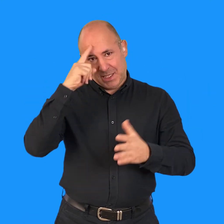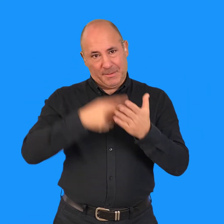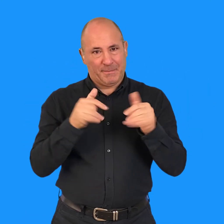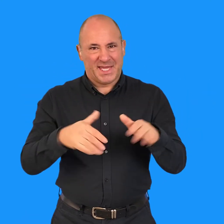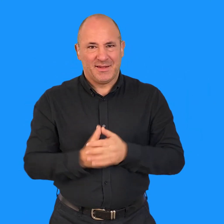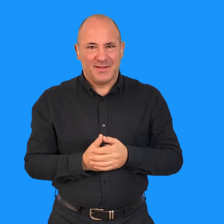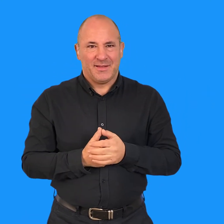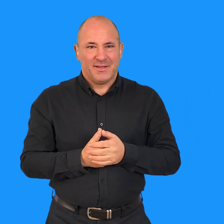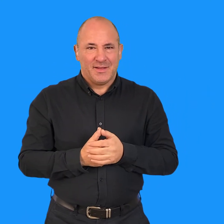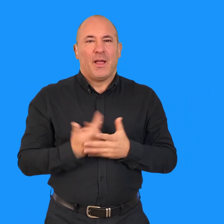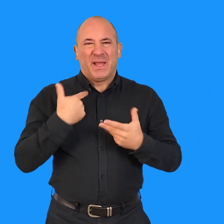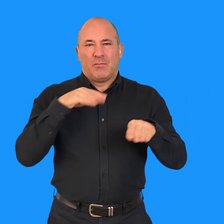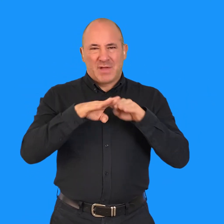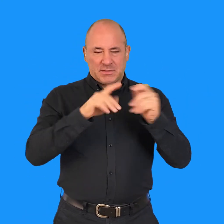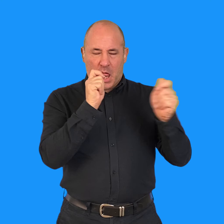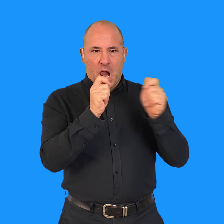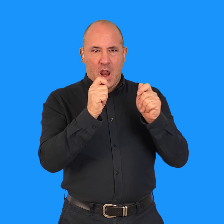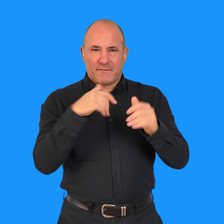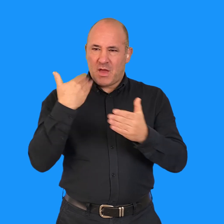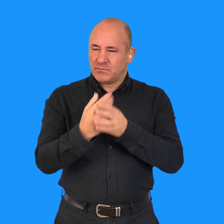for about three or four years.